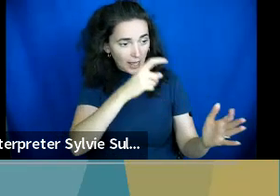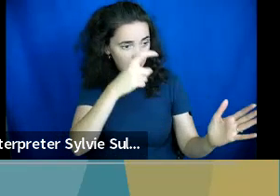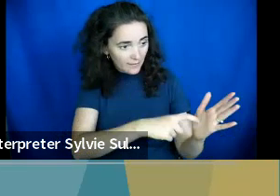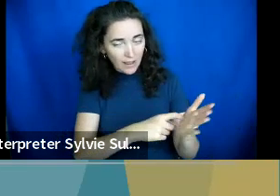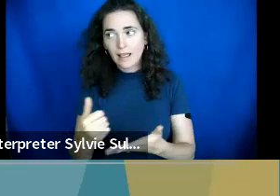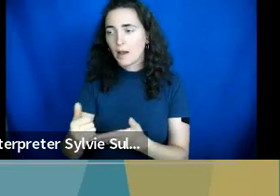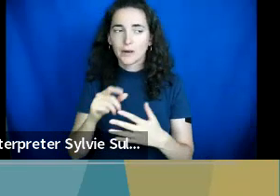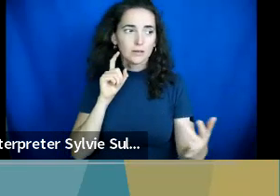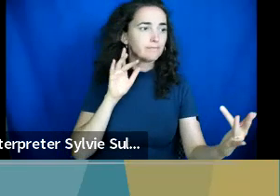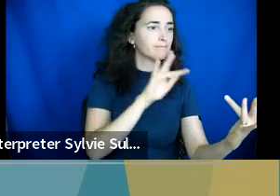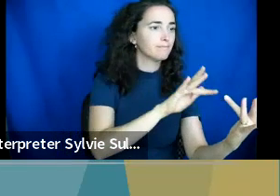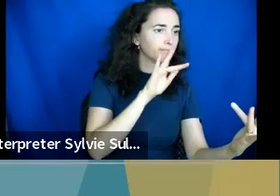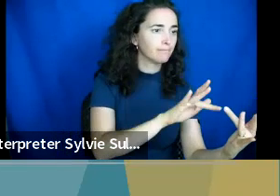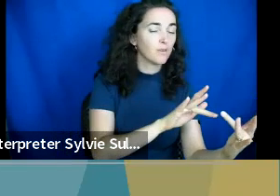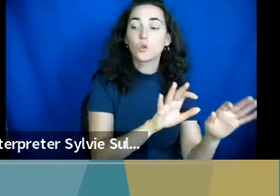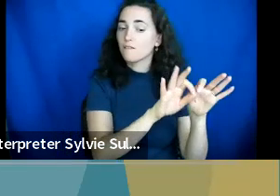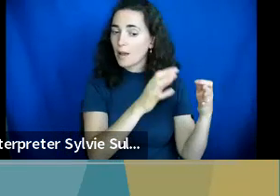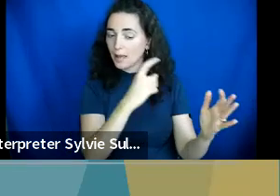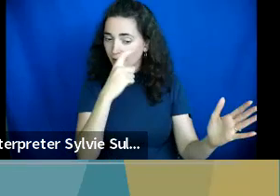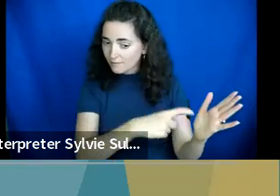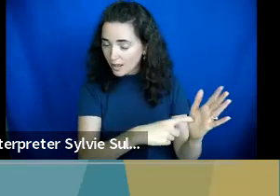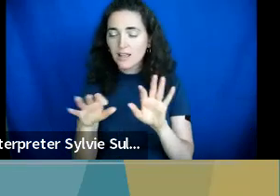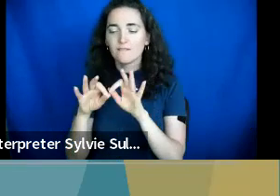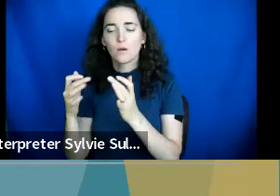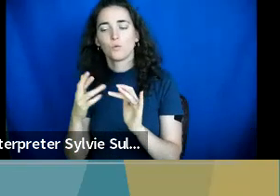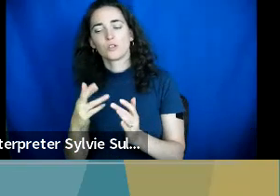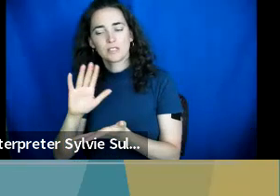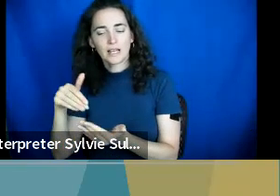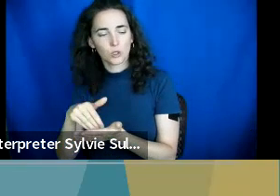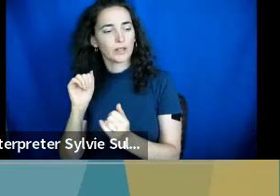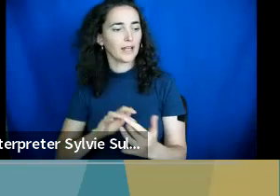So if a family is identified, then the family resource center will be able to get in touch with them.